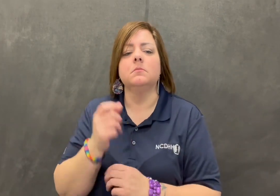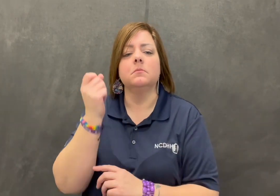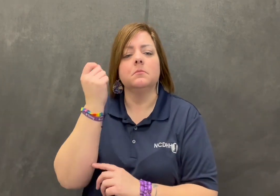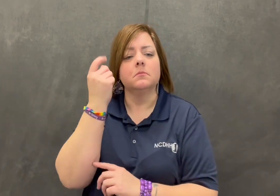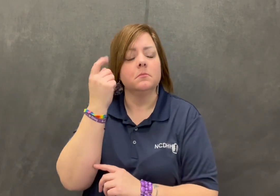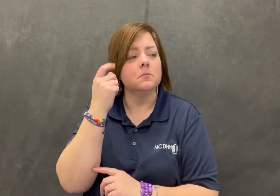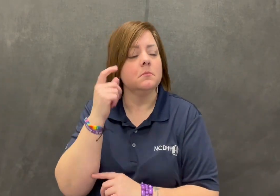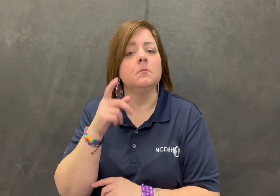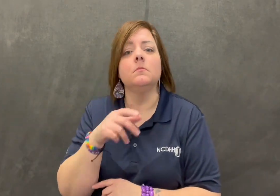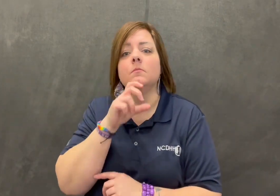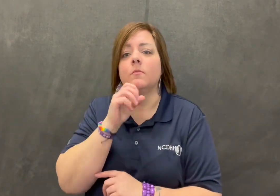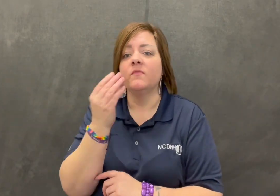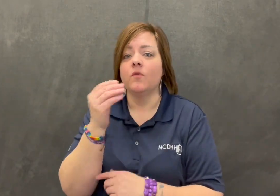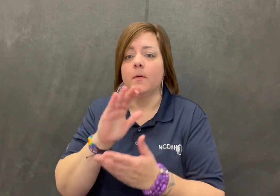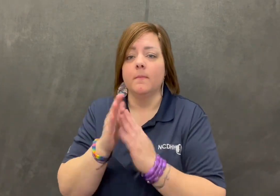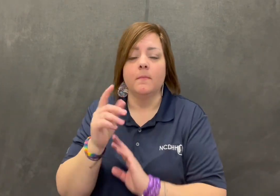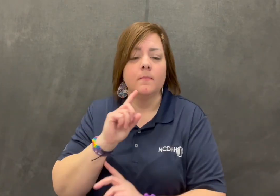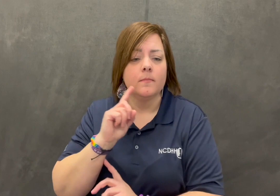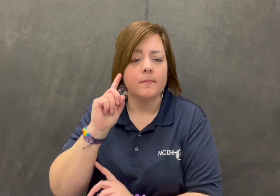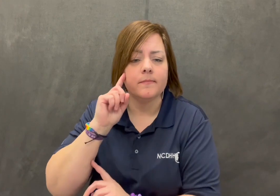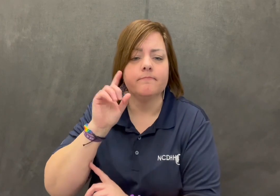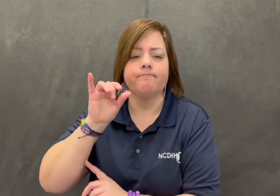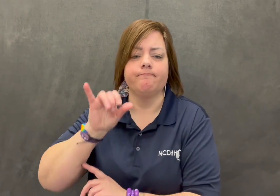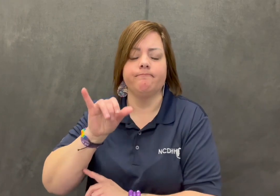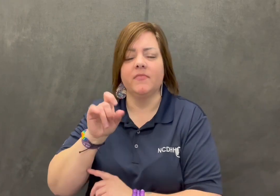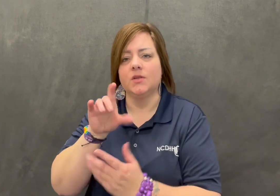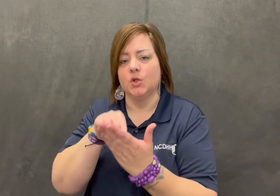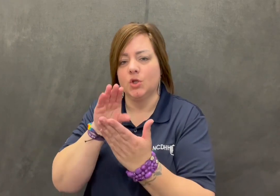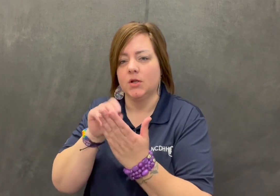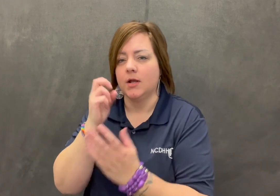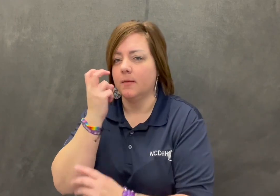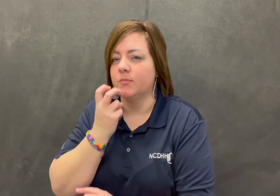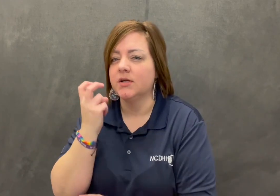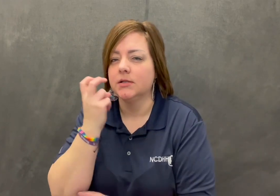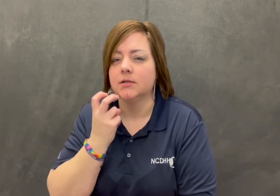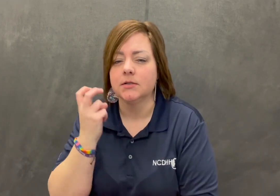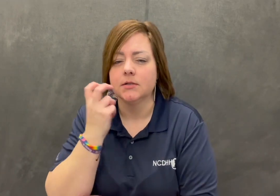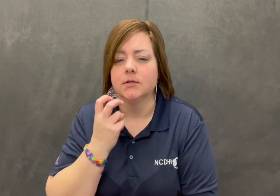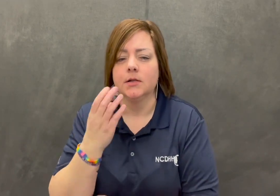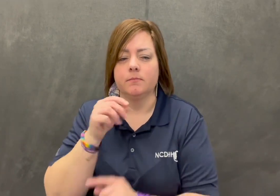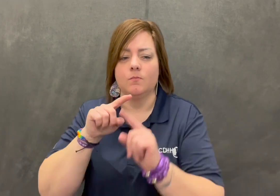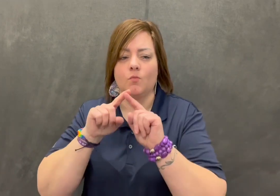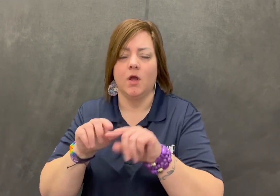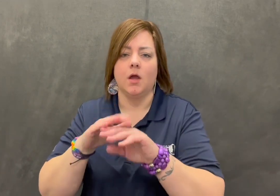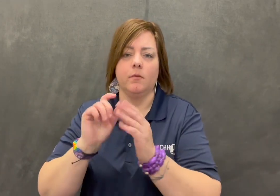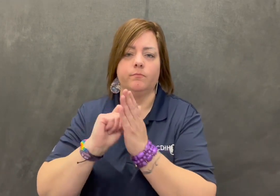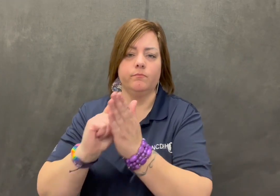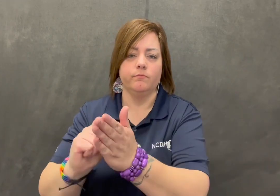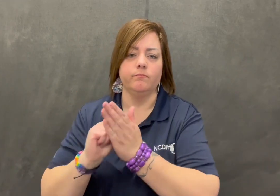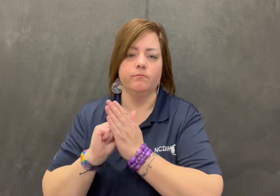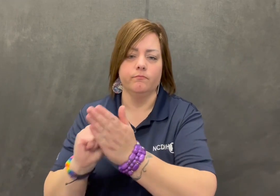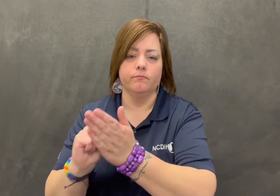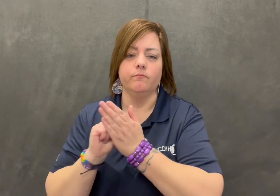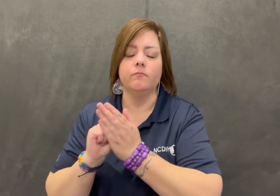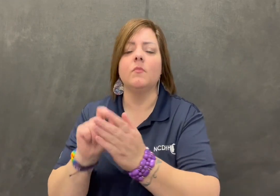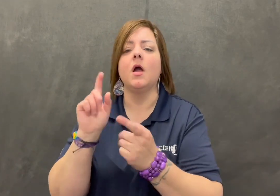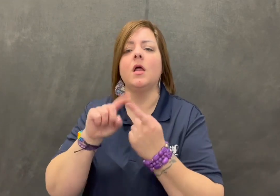She was however able to speak for herself when she became deaf she had to learn to read lips